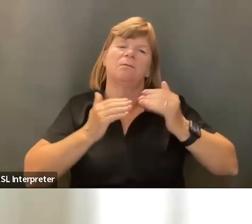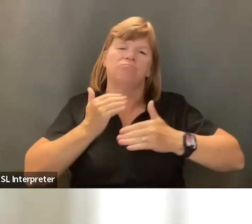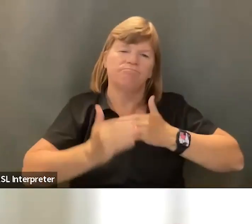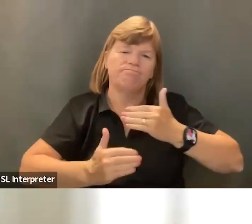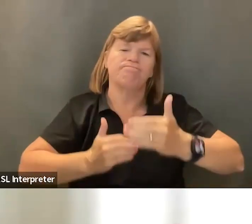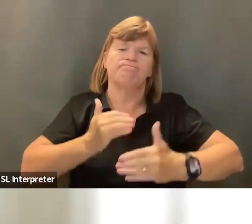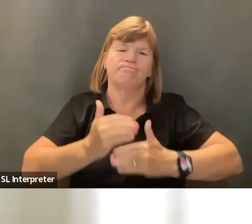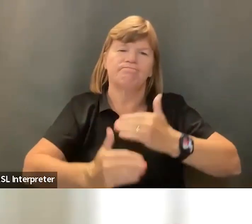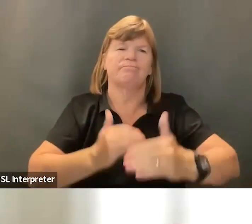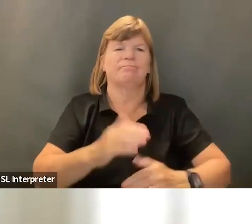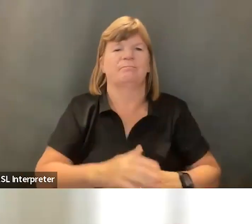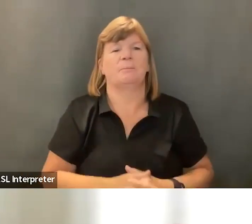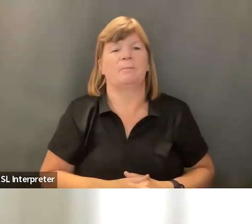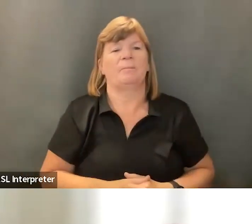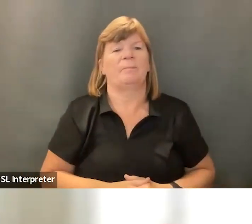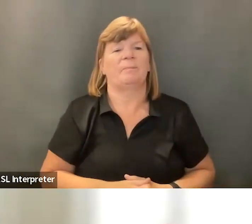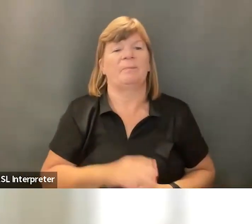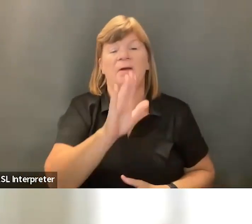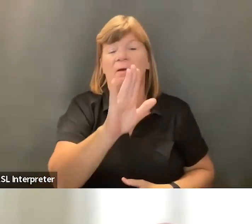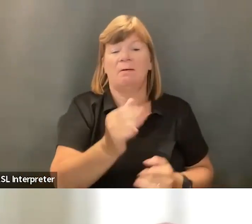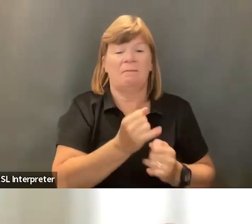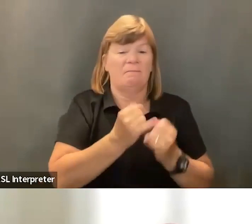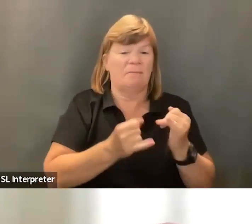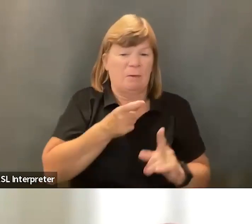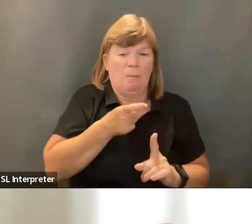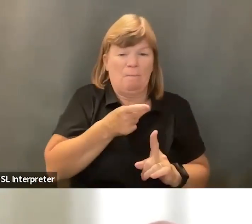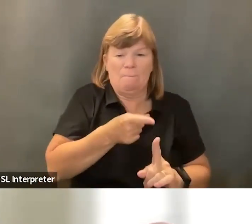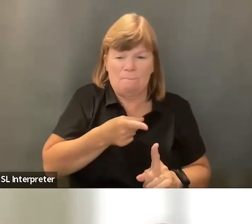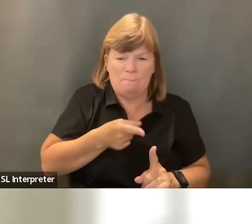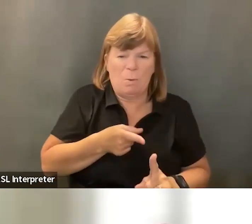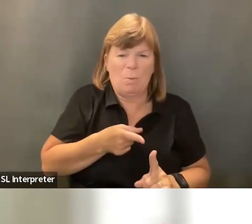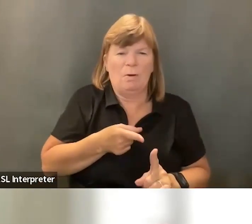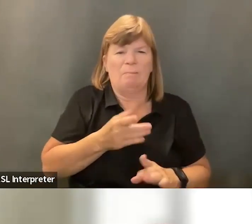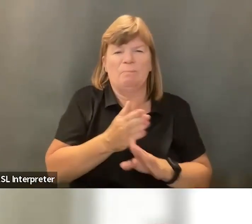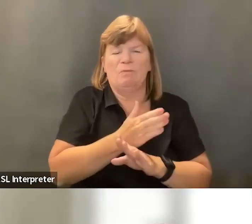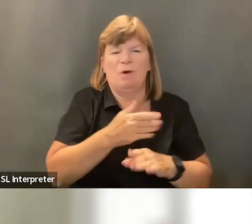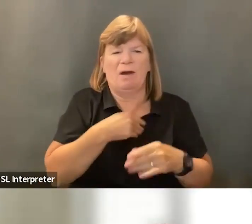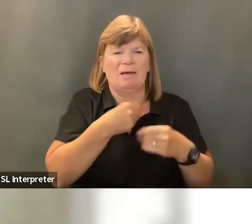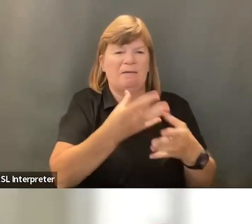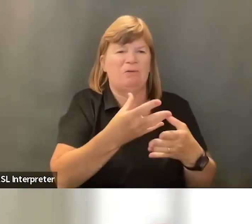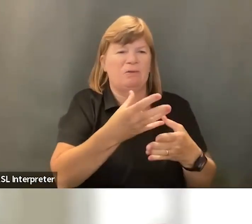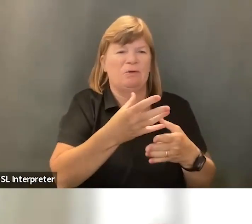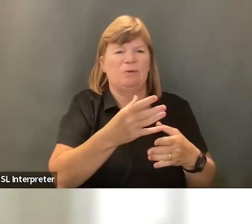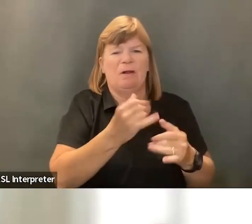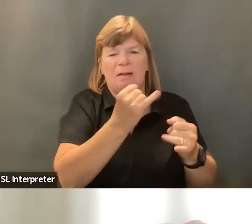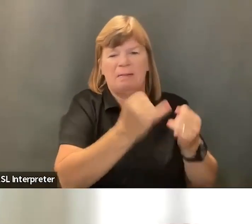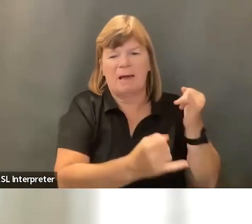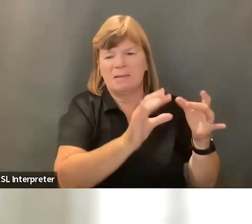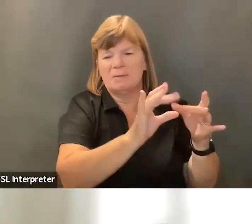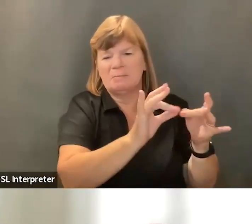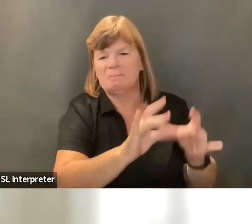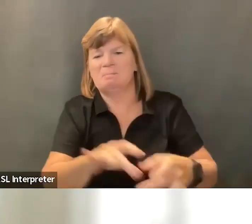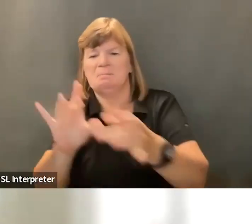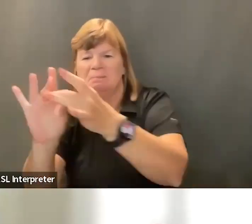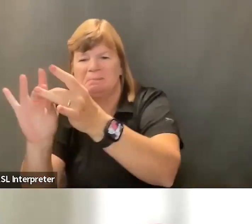final final point here before we give you each a a a a last word or you know a statement